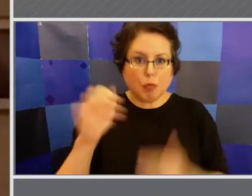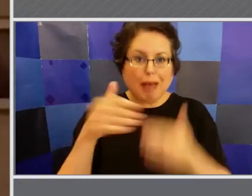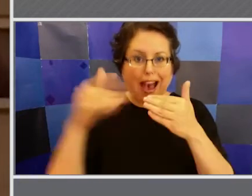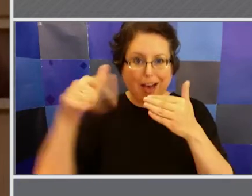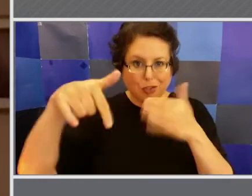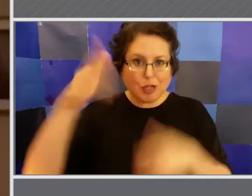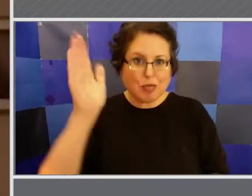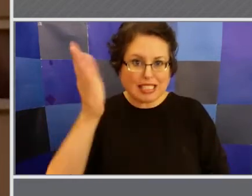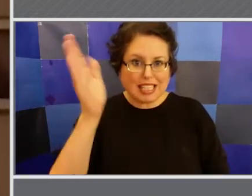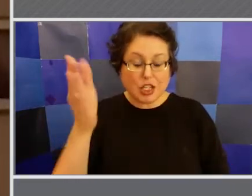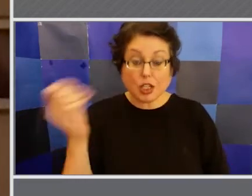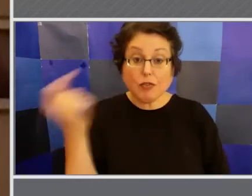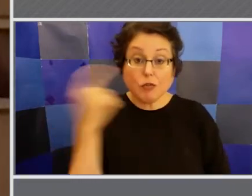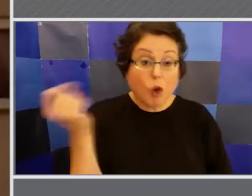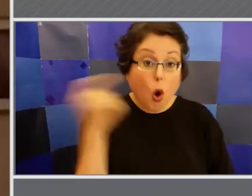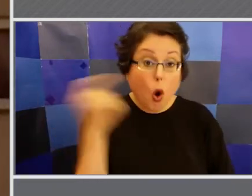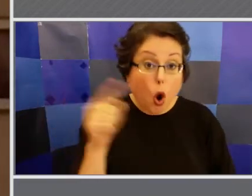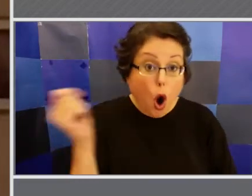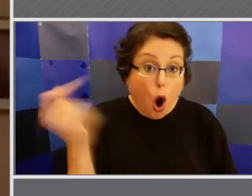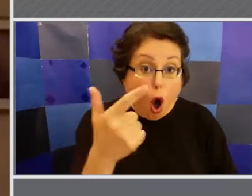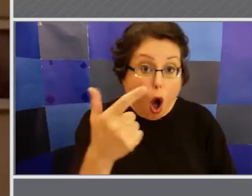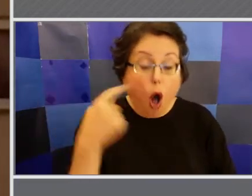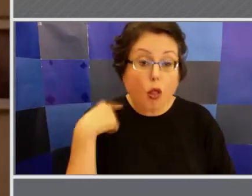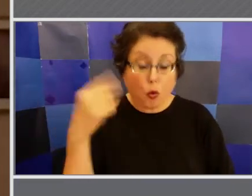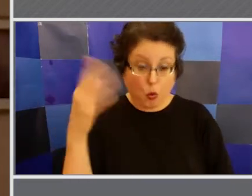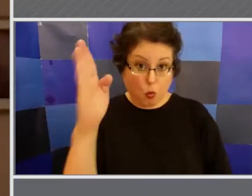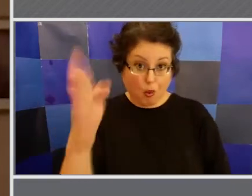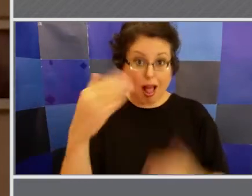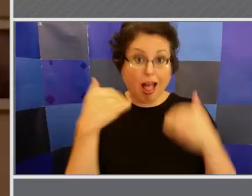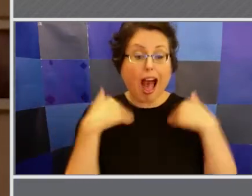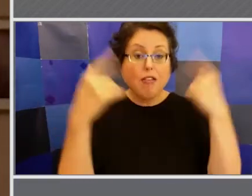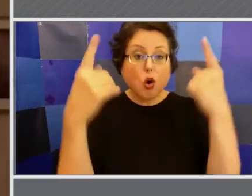For everyone we will be taking questions at the end of tonight's presentation, and so